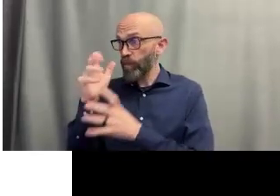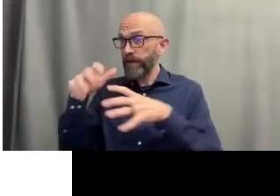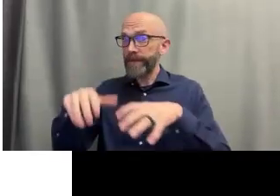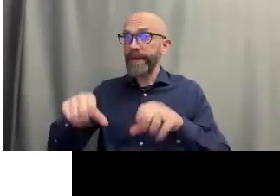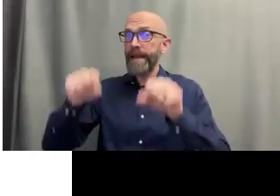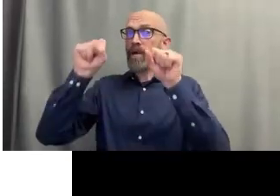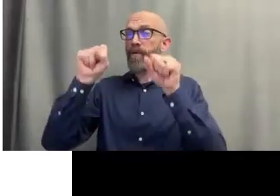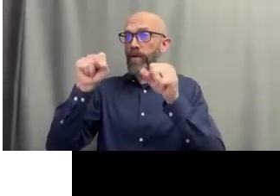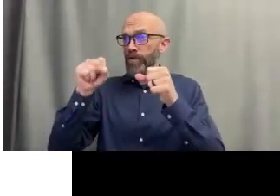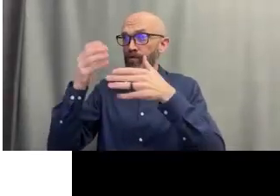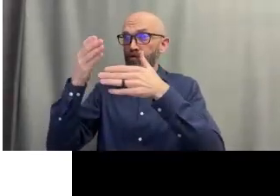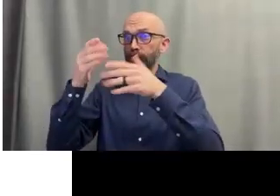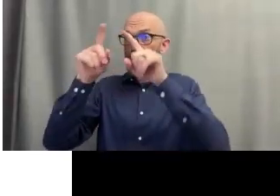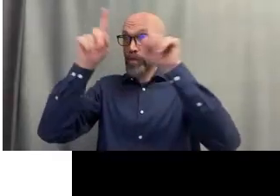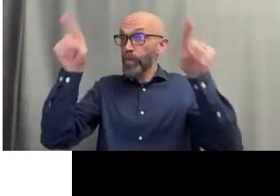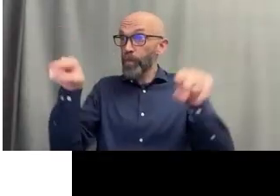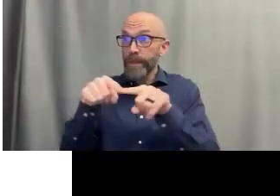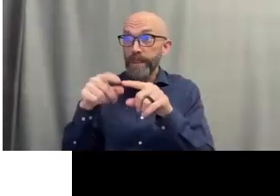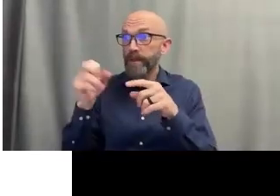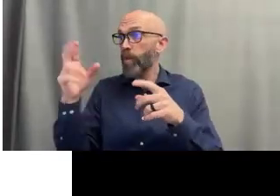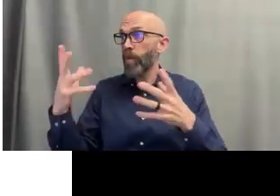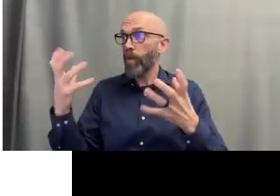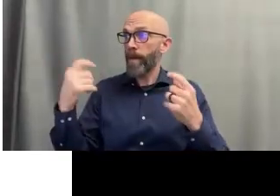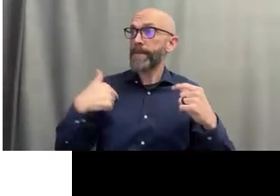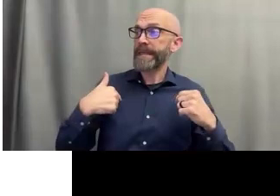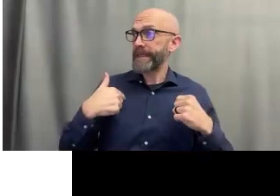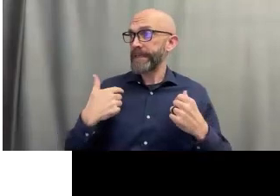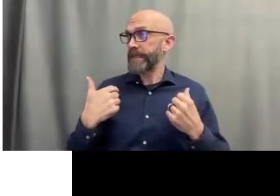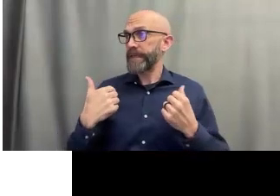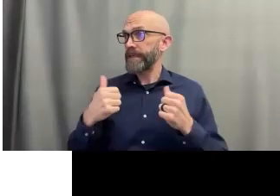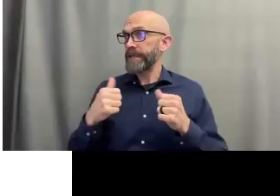the screen or do you want me to, advance the slides?